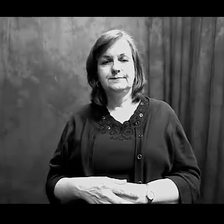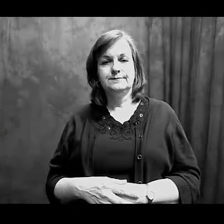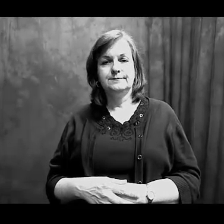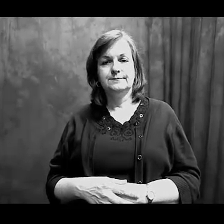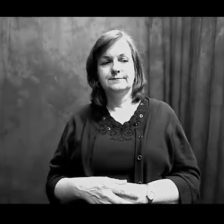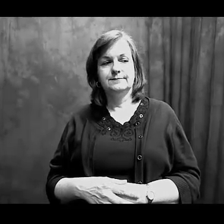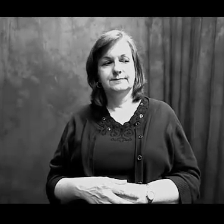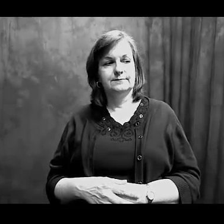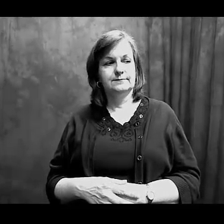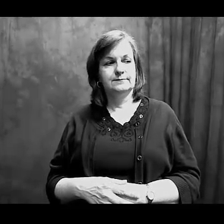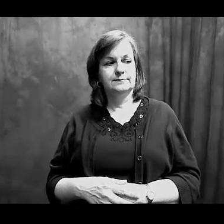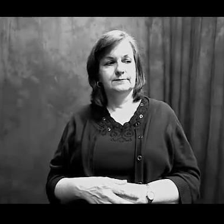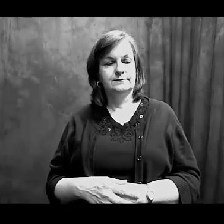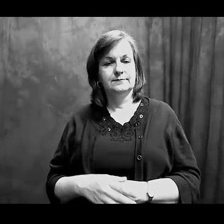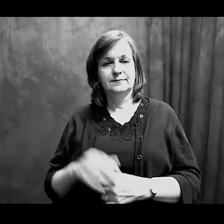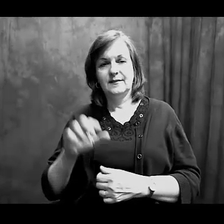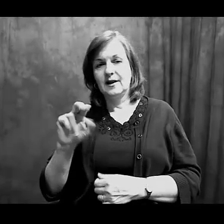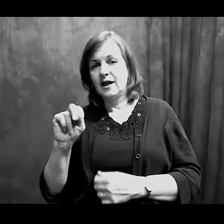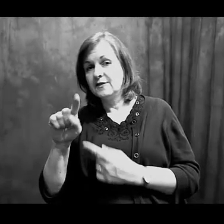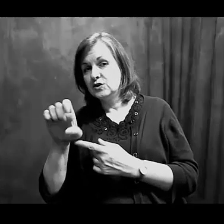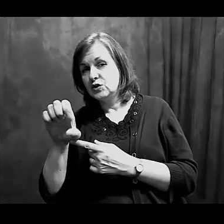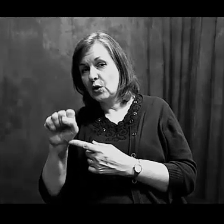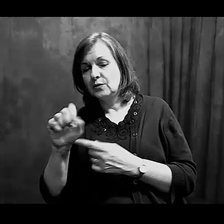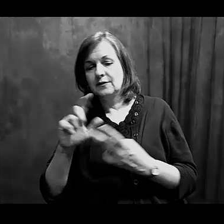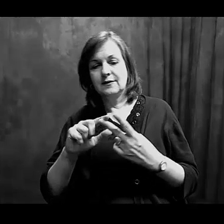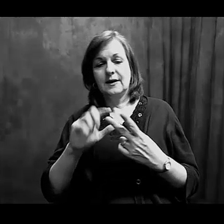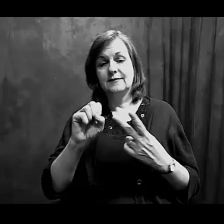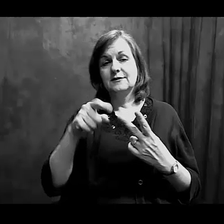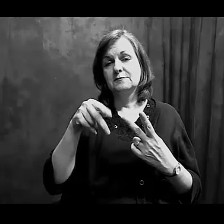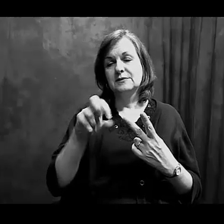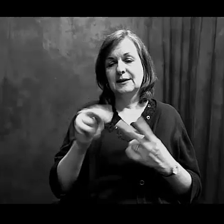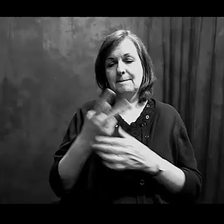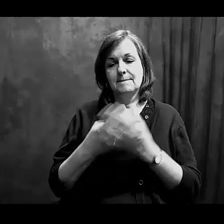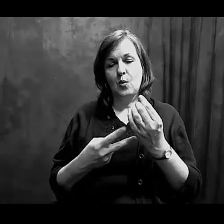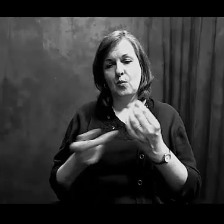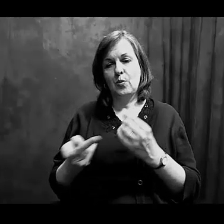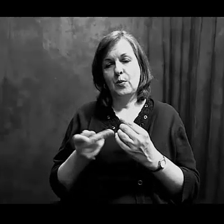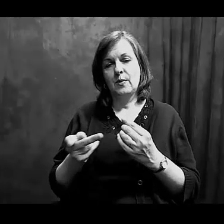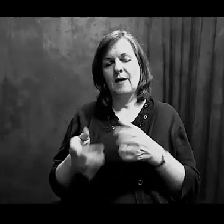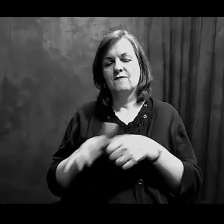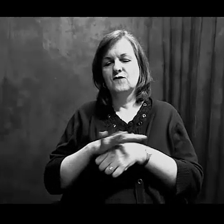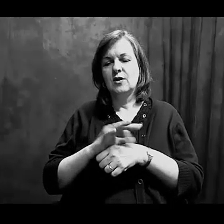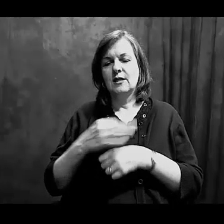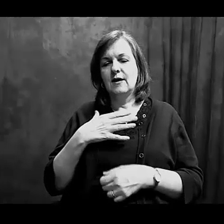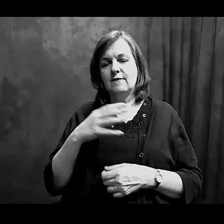both of these are going to be absolutely full of white blood cells